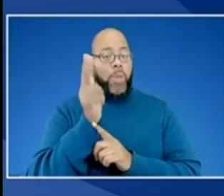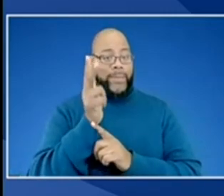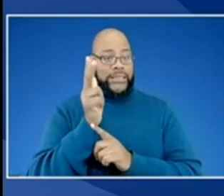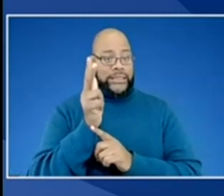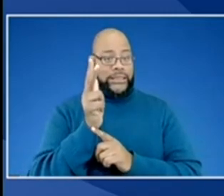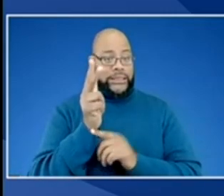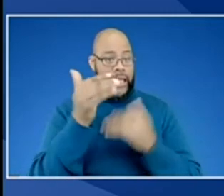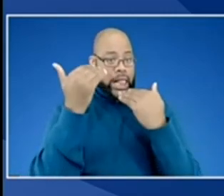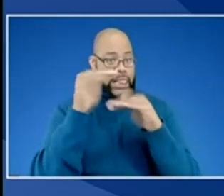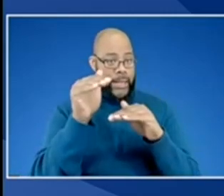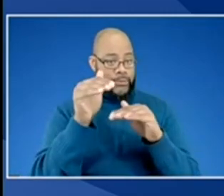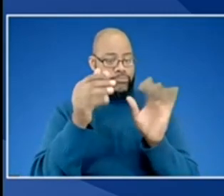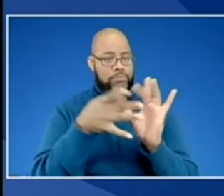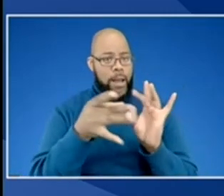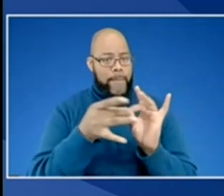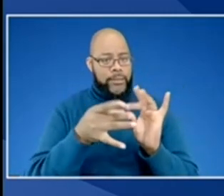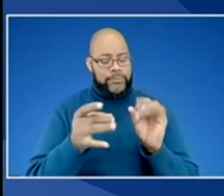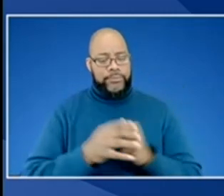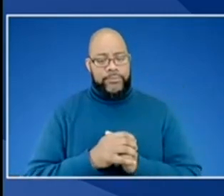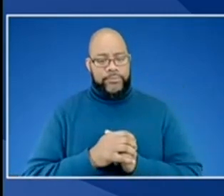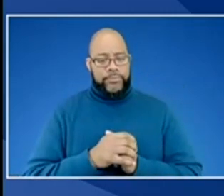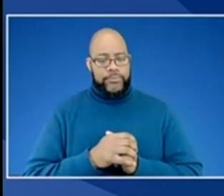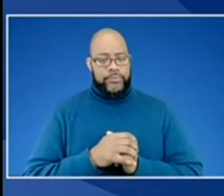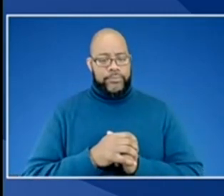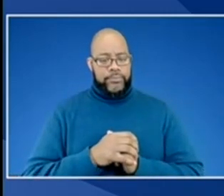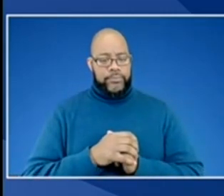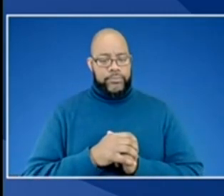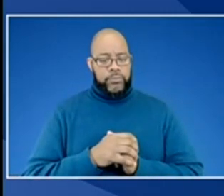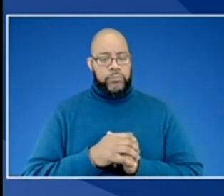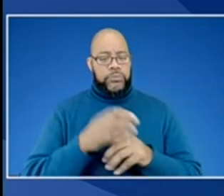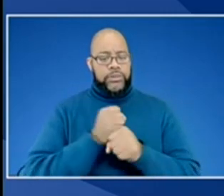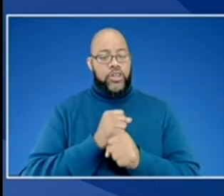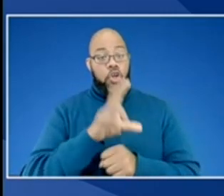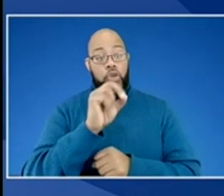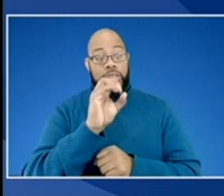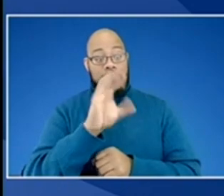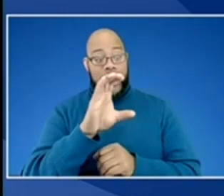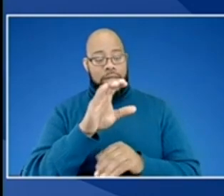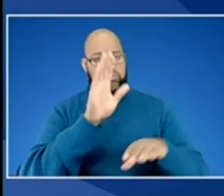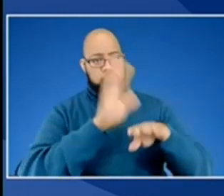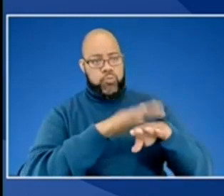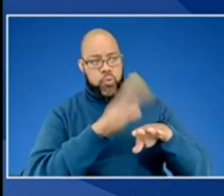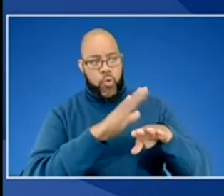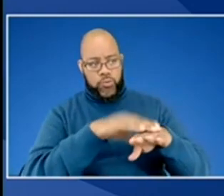public comment and you will get a 30-second reminder.